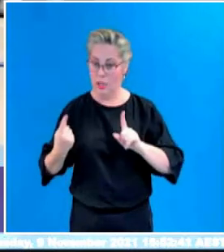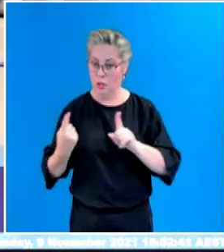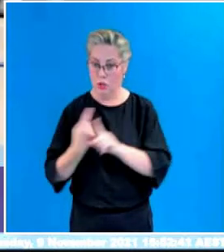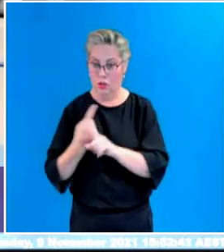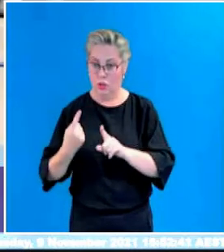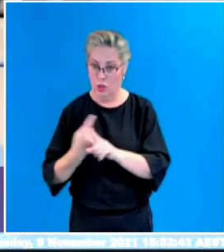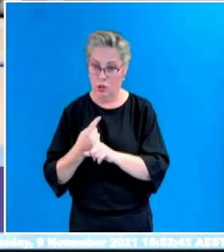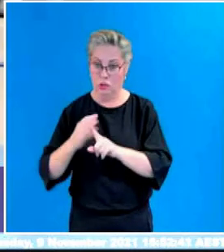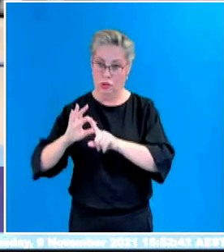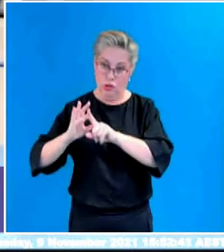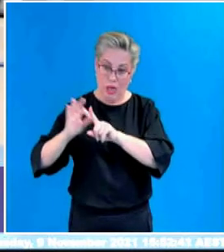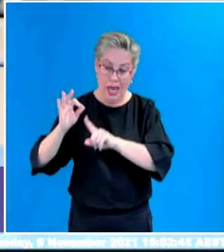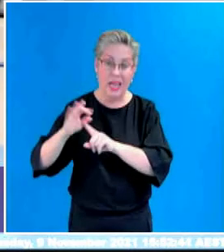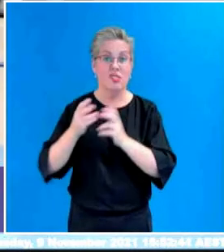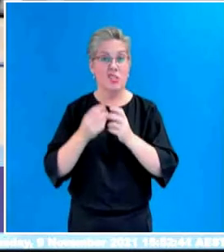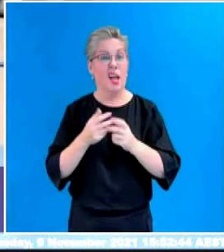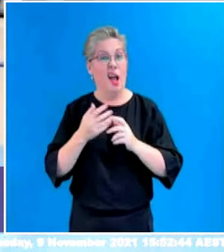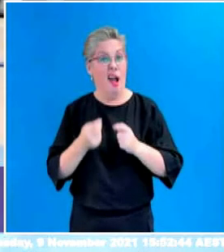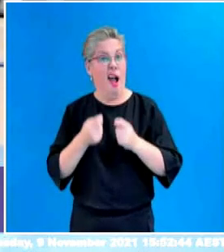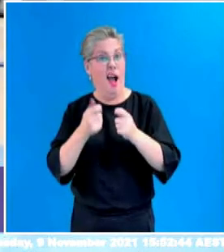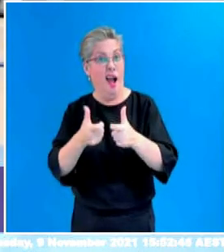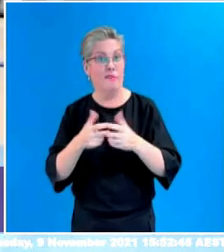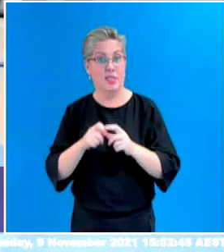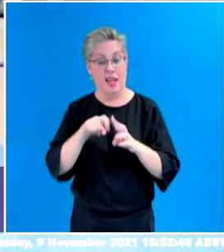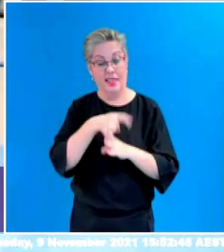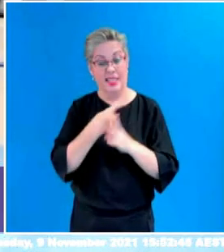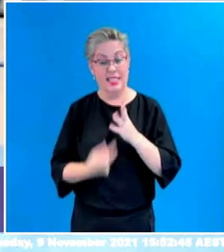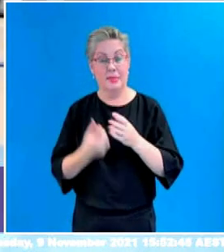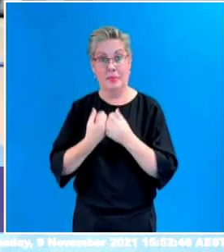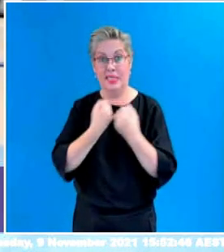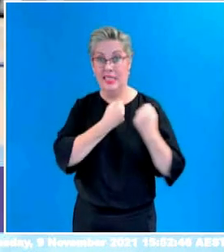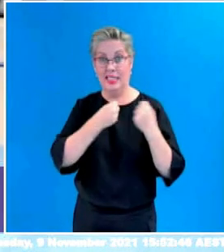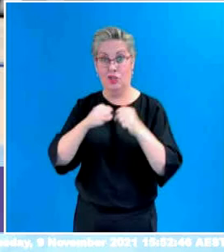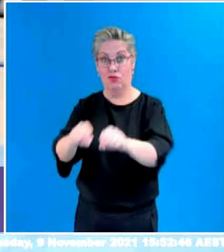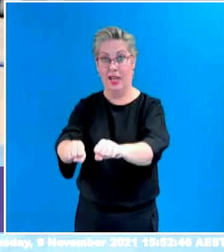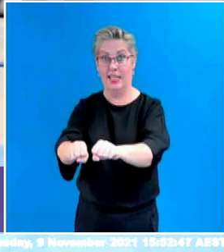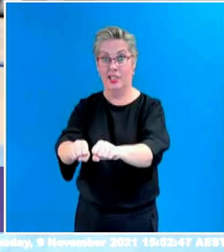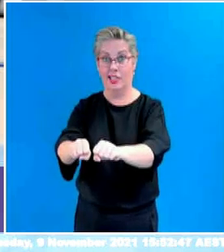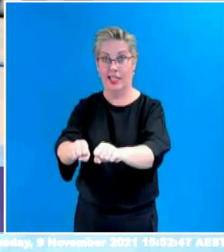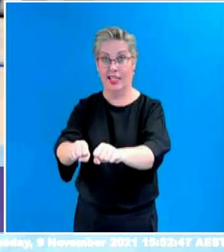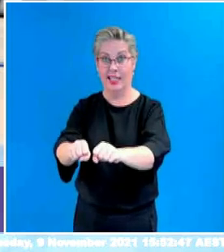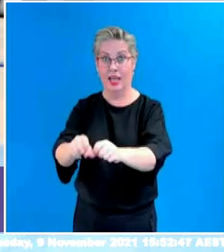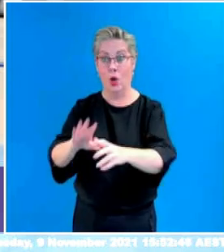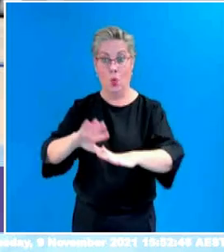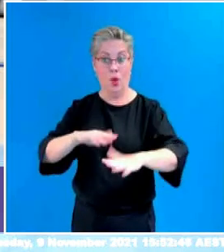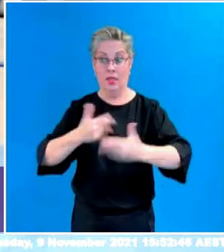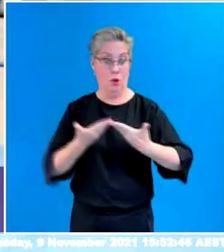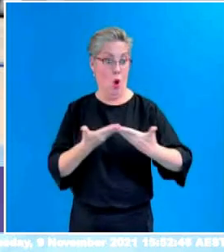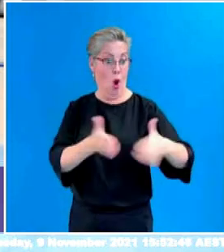commencement of the Disability Strategy that go to the progressive realisation